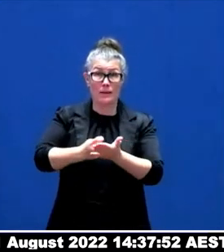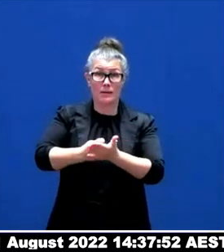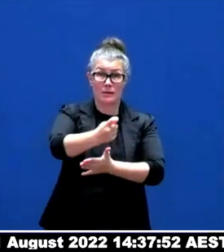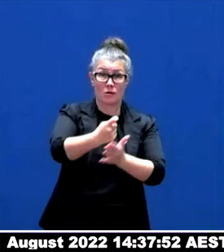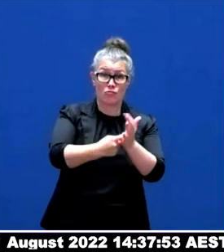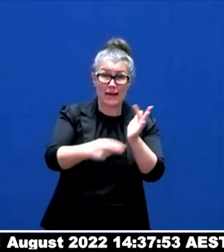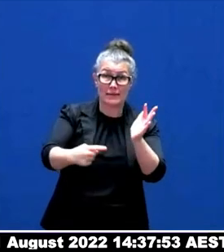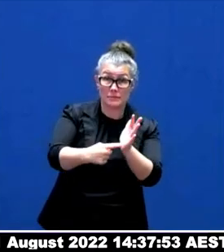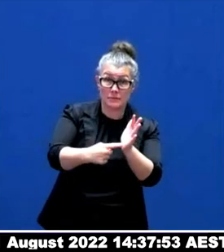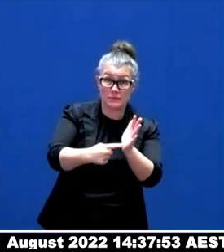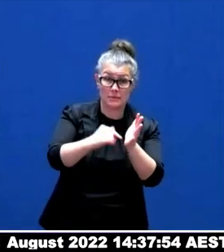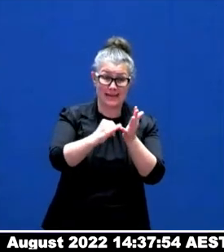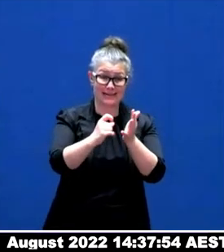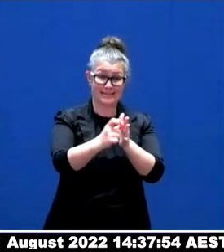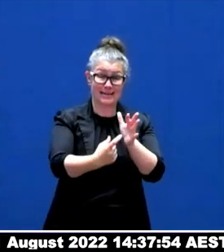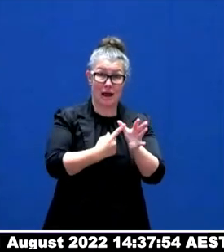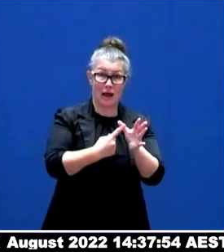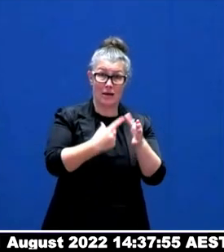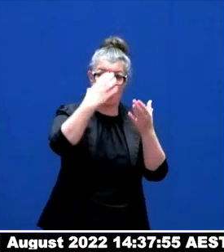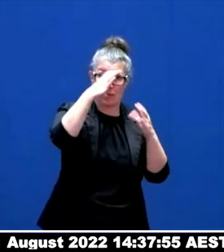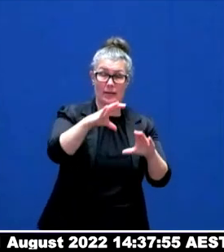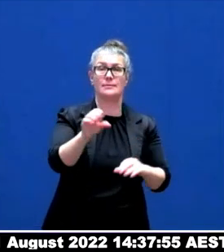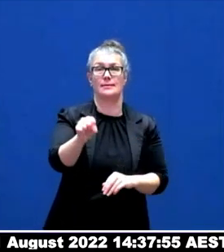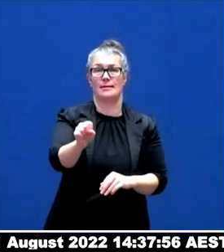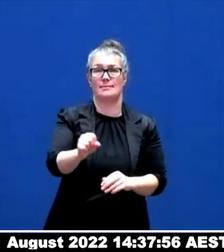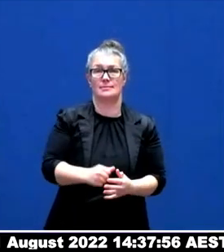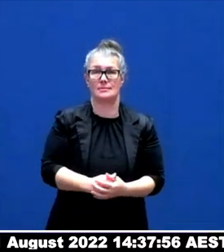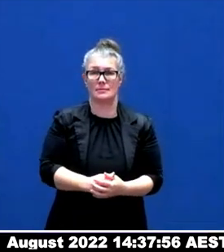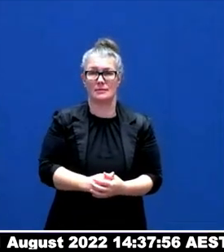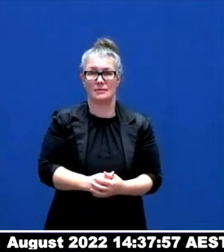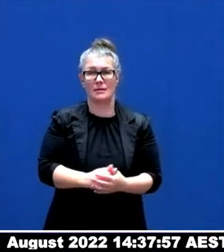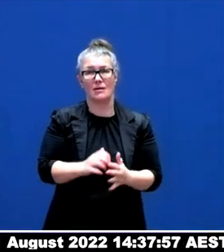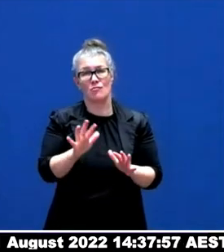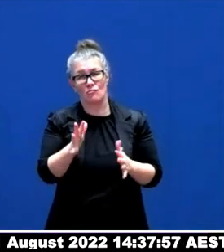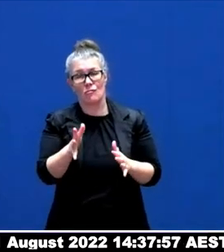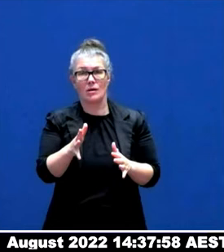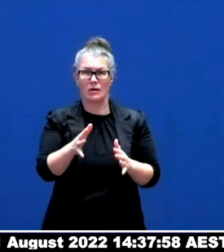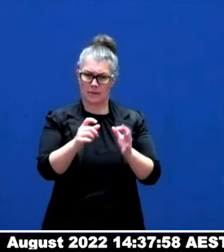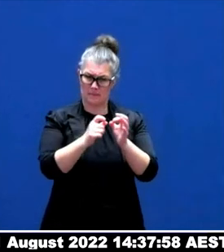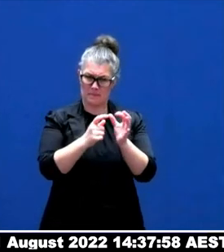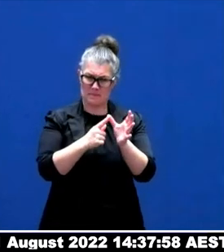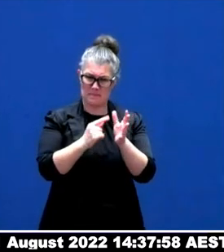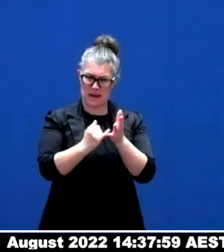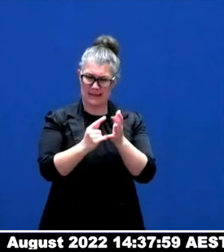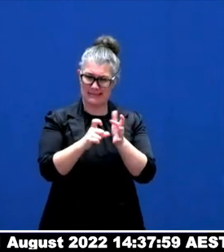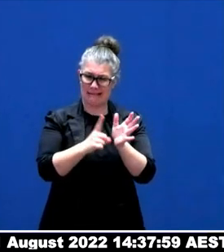accommodation. LISA SHORT: Basically, yes. Right. You said "basically". Is there a nuance that we need to understand? Yes. Definitely, yes.